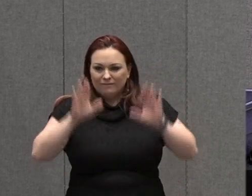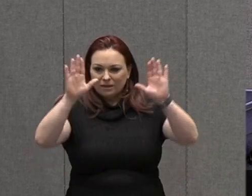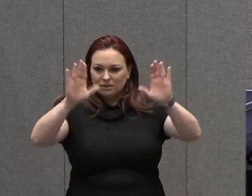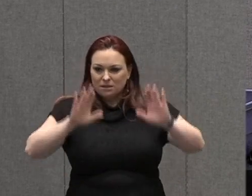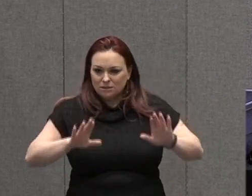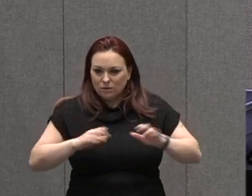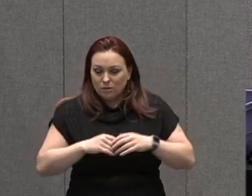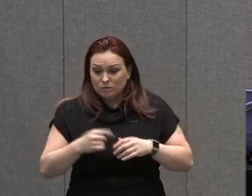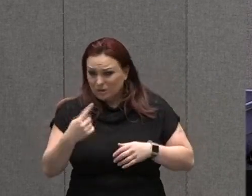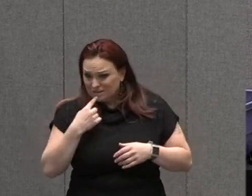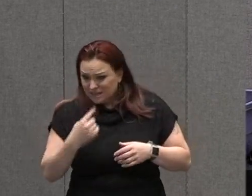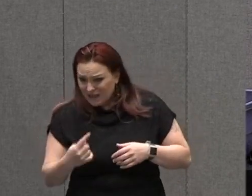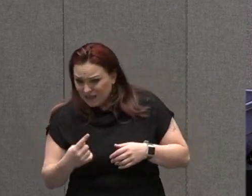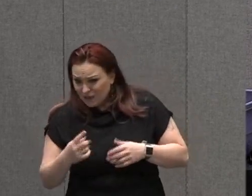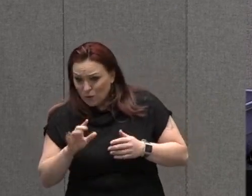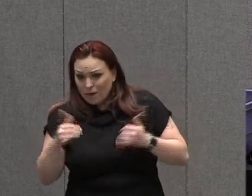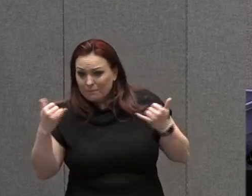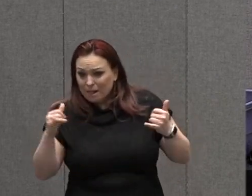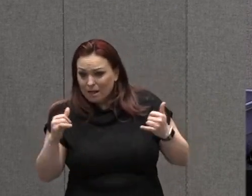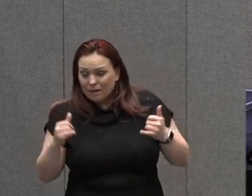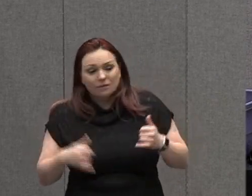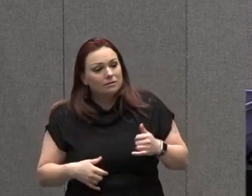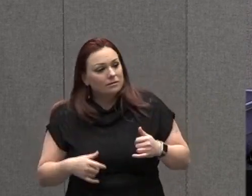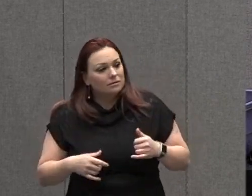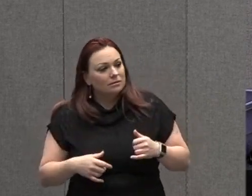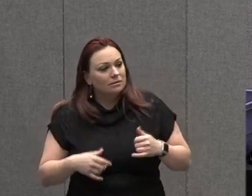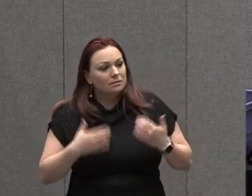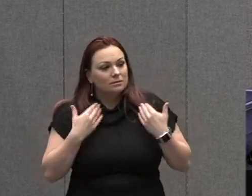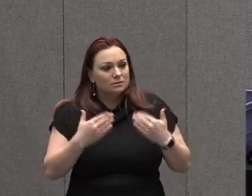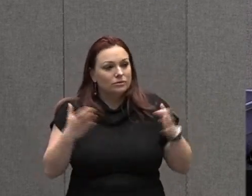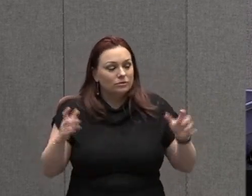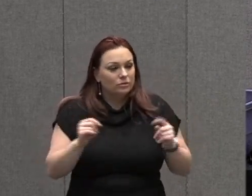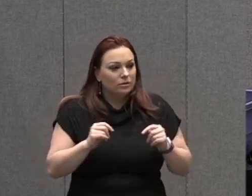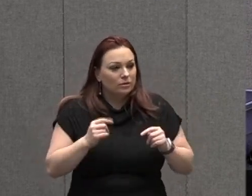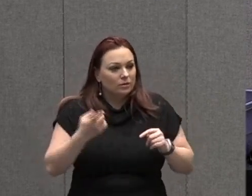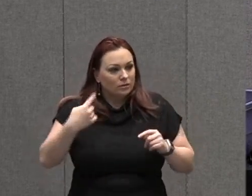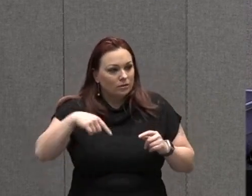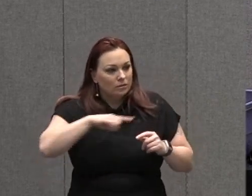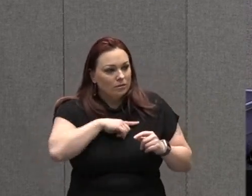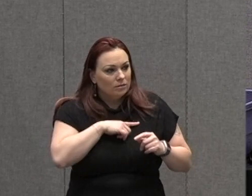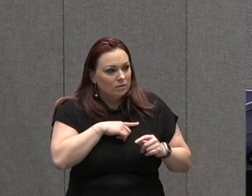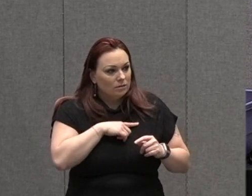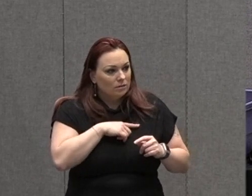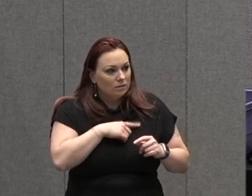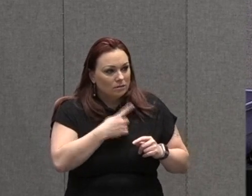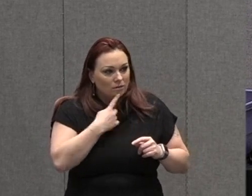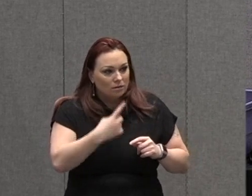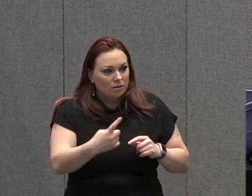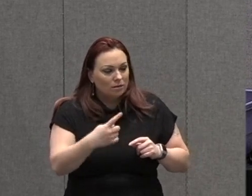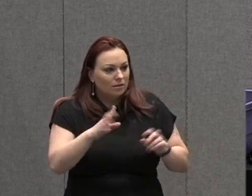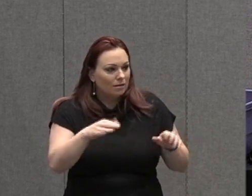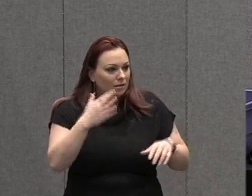Do I have to say it or just play it? Let's do this. Why don't we say it, well you know what,